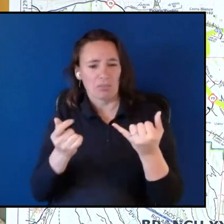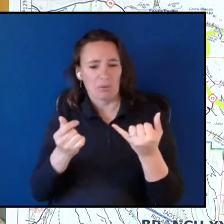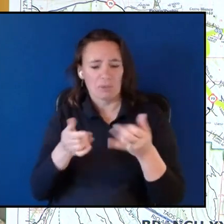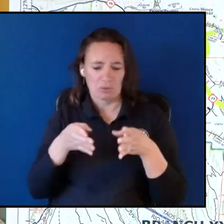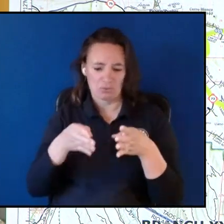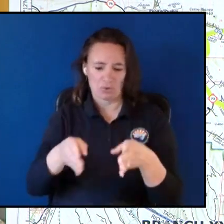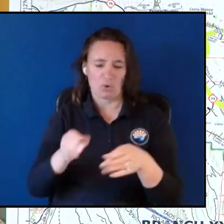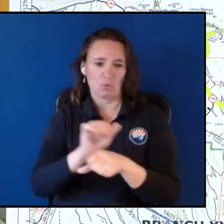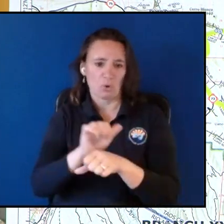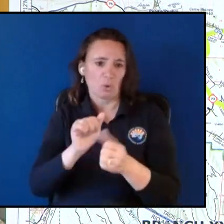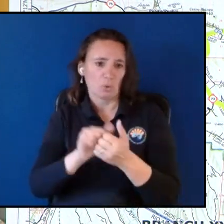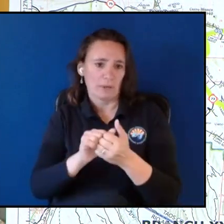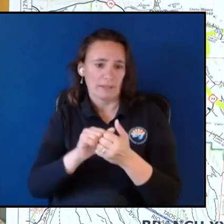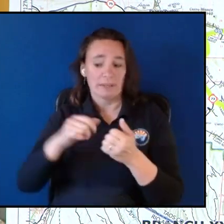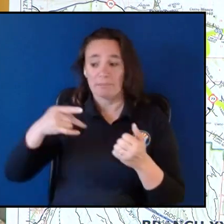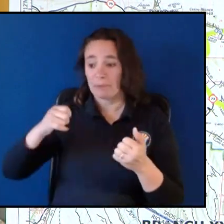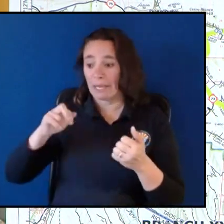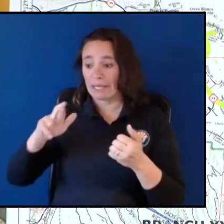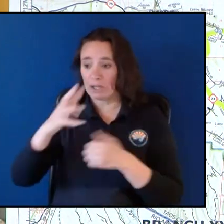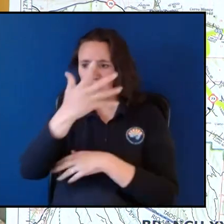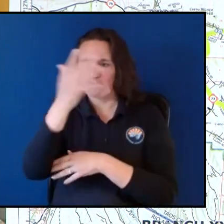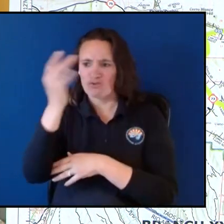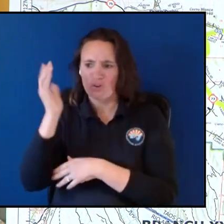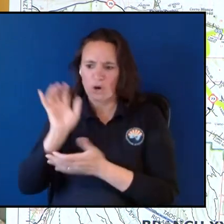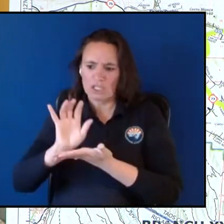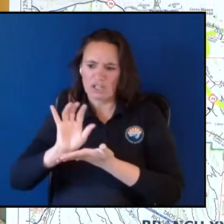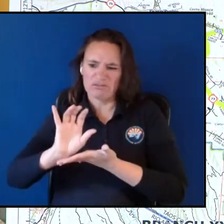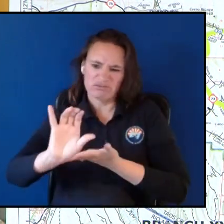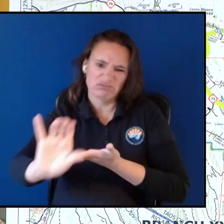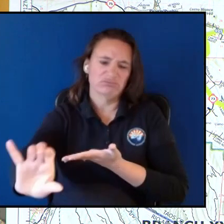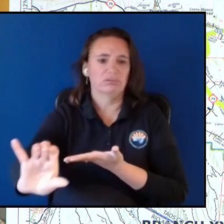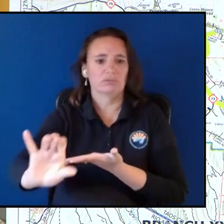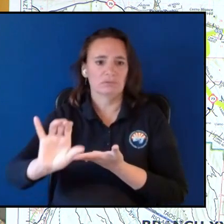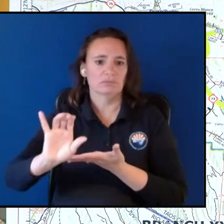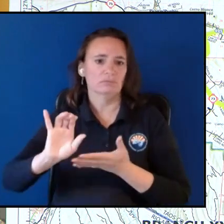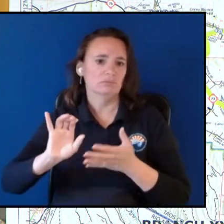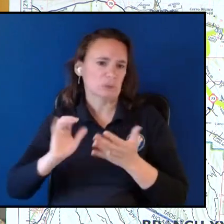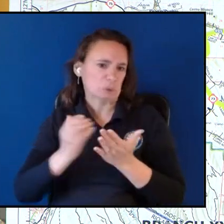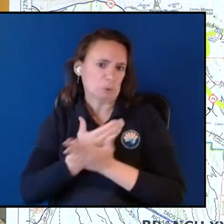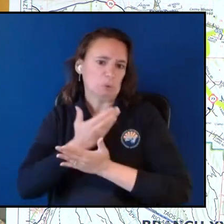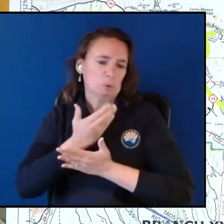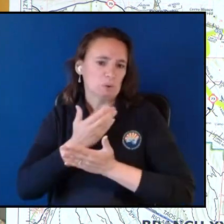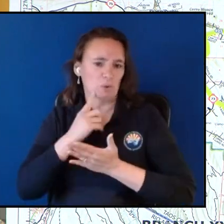is just going through areas that there hasn't been a road before so it takes a lot longer. So they're there working up